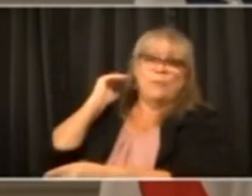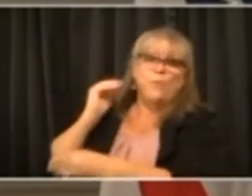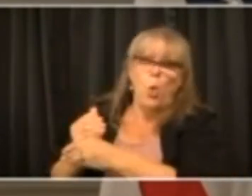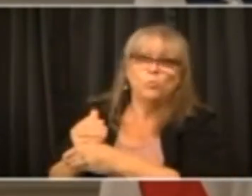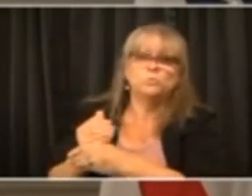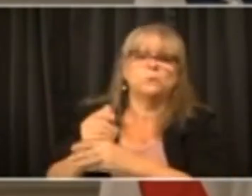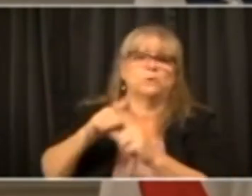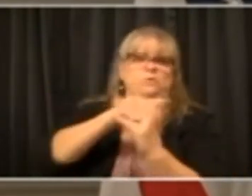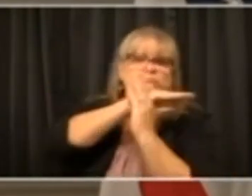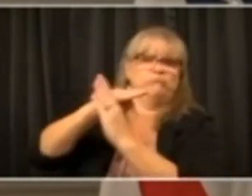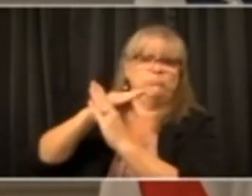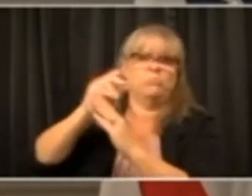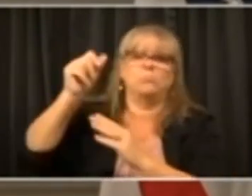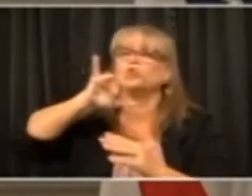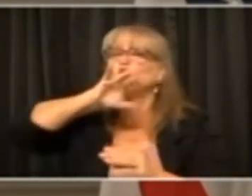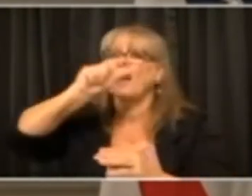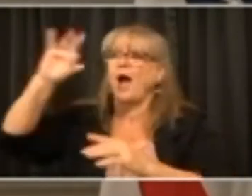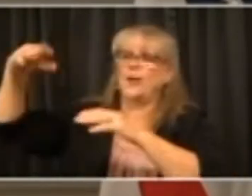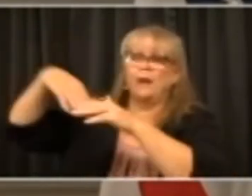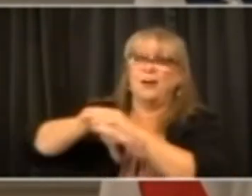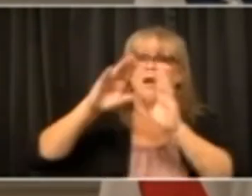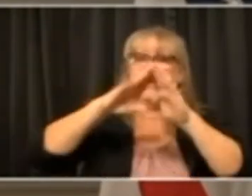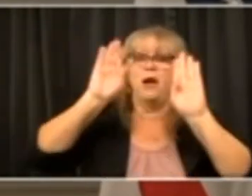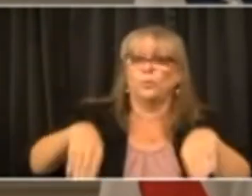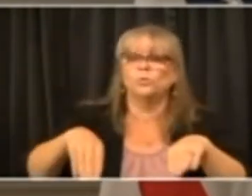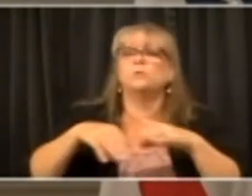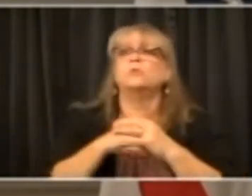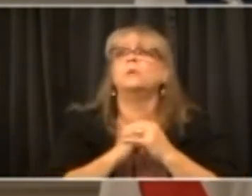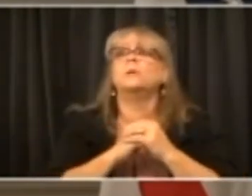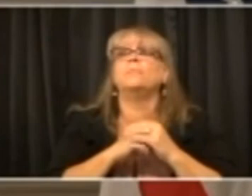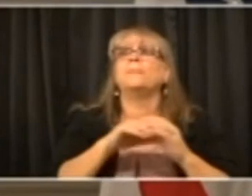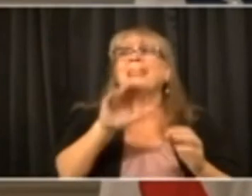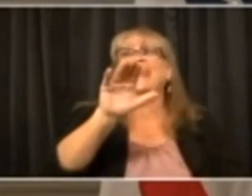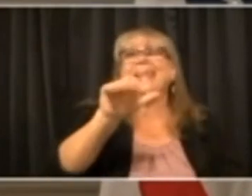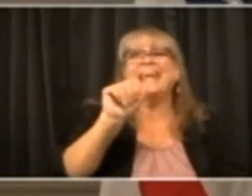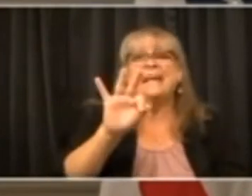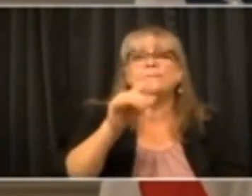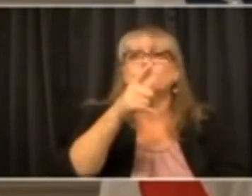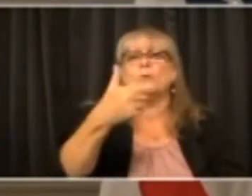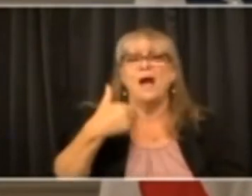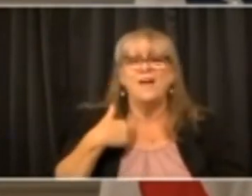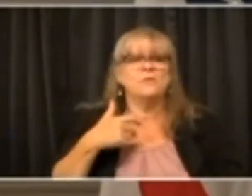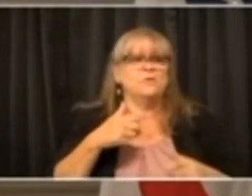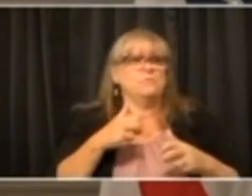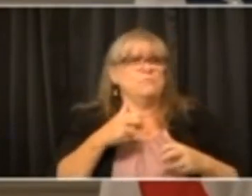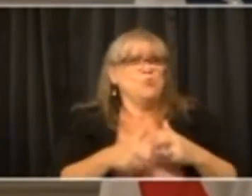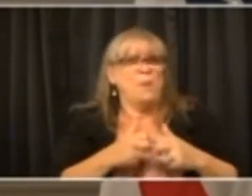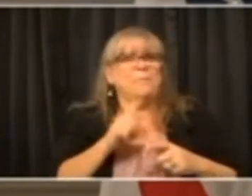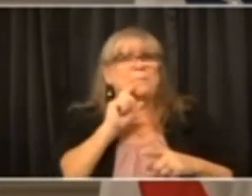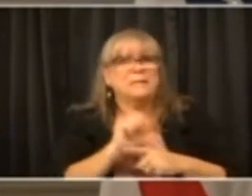getting a covet test or speaking with your health care provider and please during this time don't forget the basics for protecting yourself from